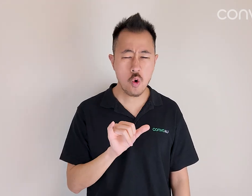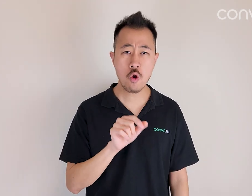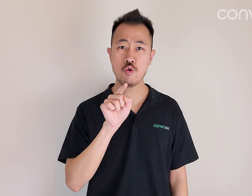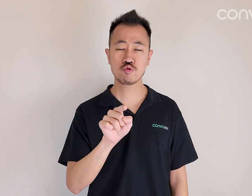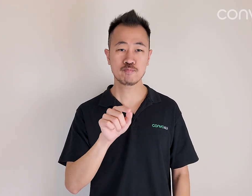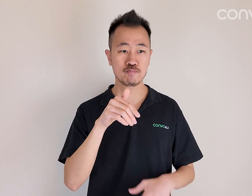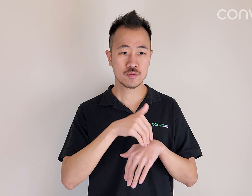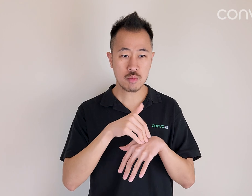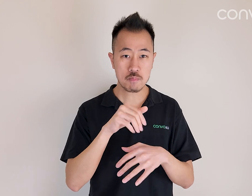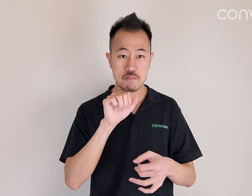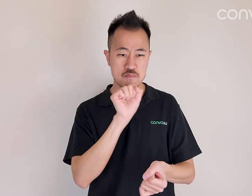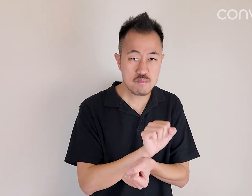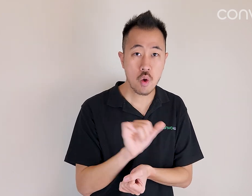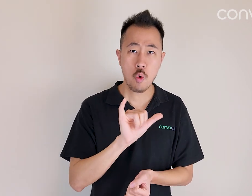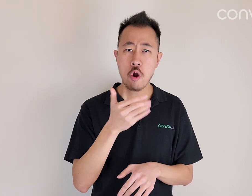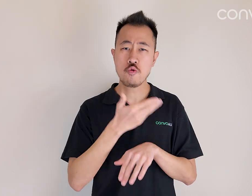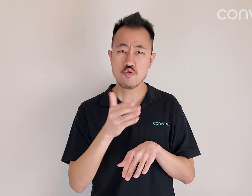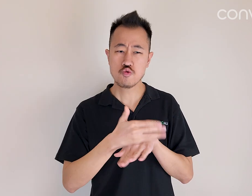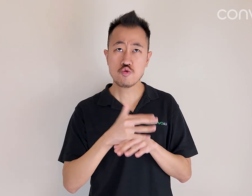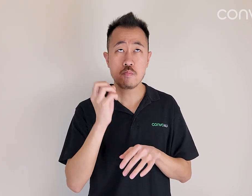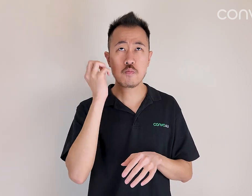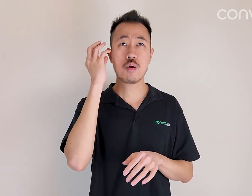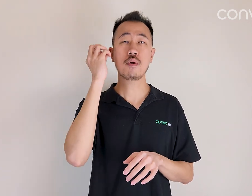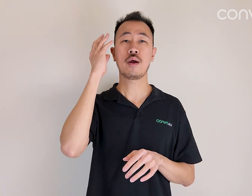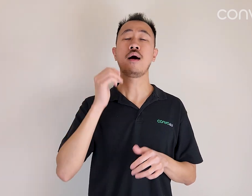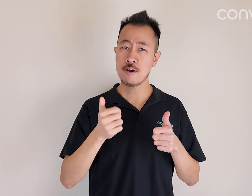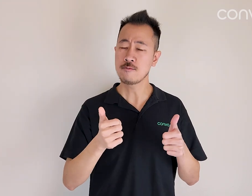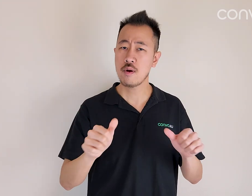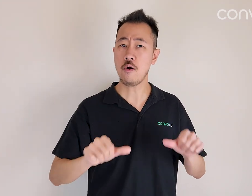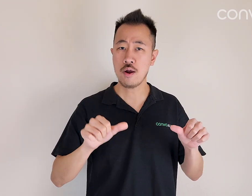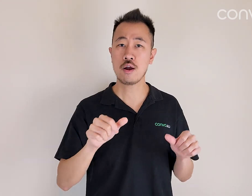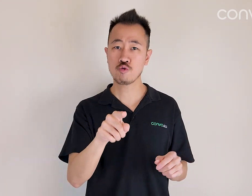If you are having problems or feeling stuck with how to use the app we can provide you with new ideas about effective ways to use the app to communicate.